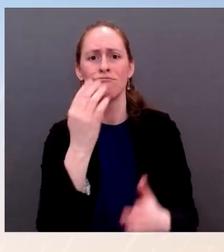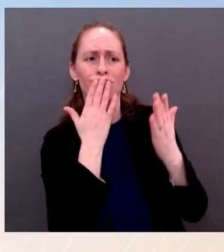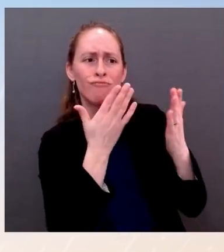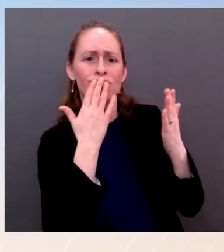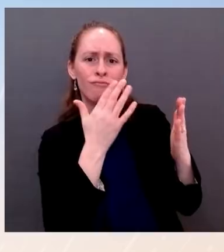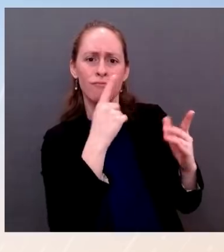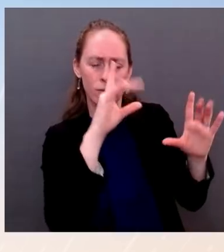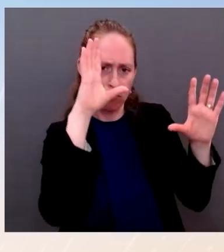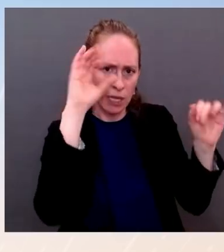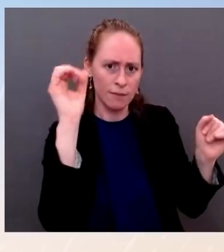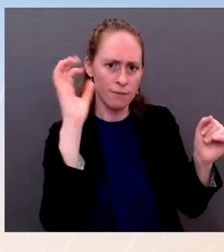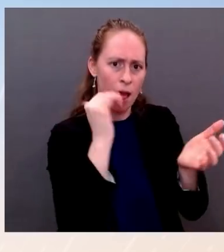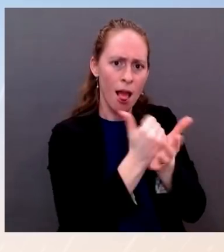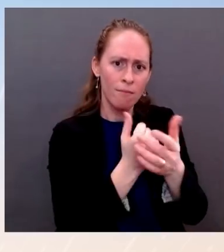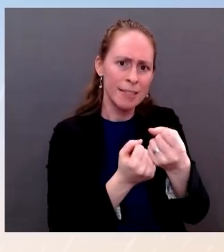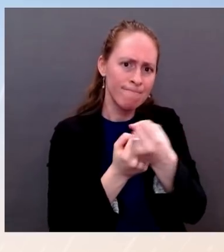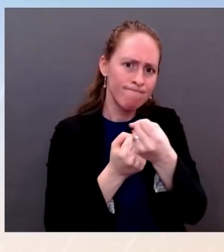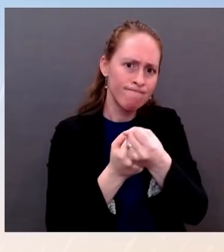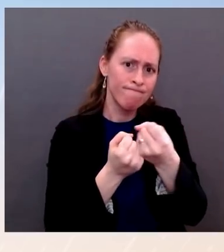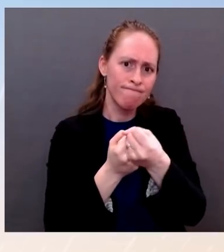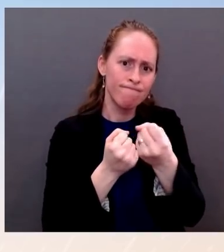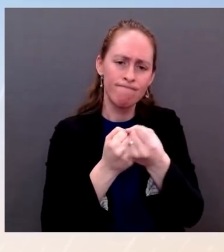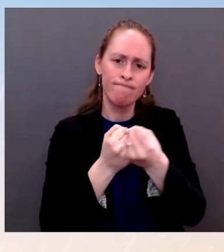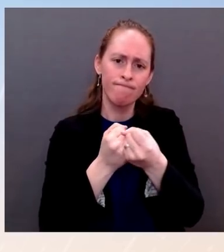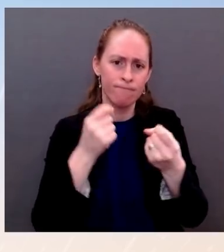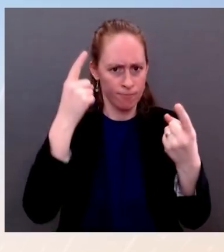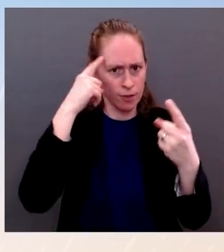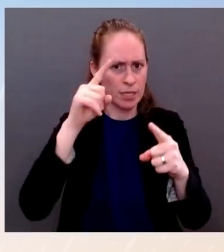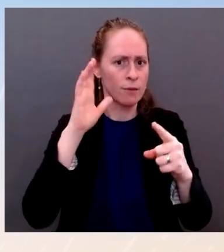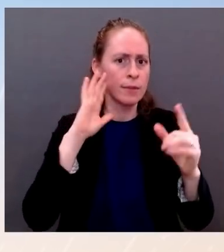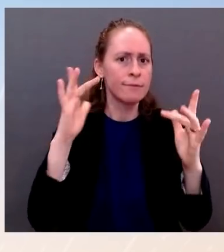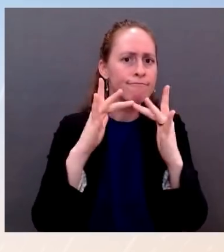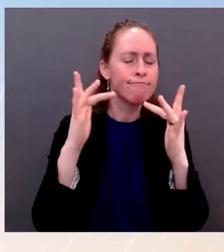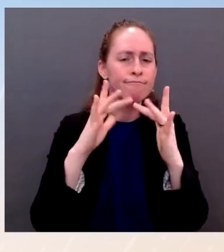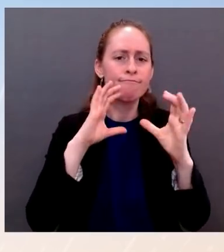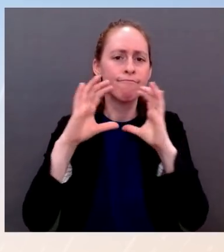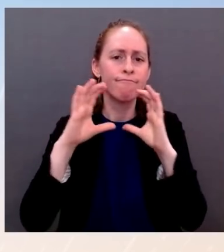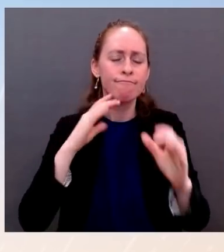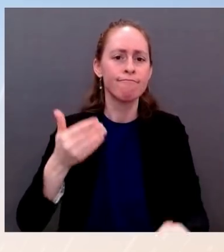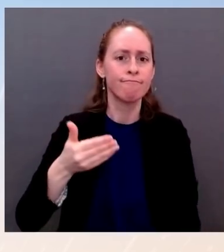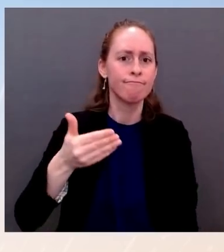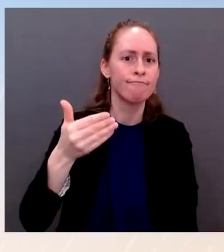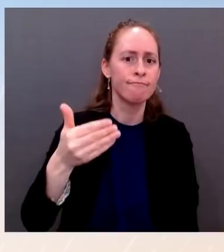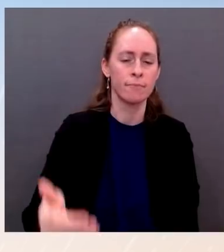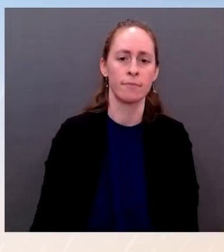In terms of this weekend -- I just wanted you to have that component; another important thing happening right now. In terms of this weekend, as you know,